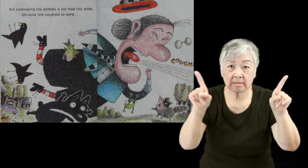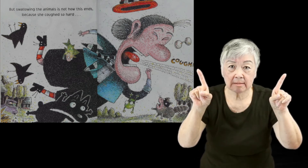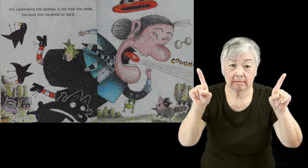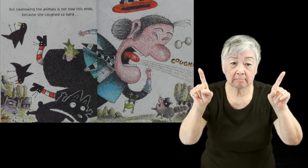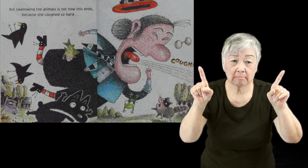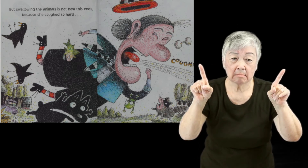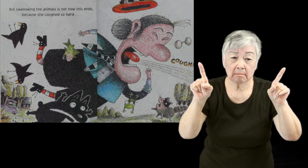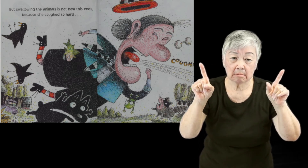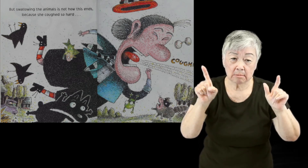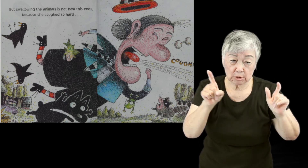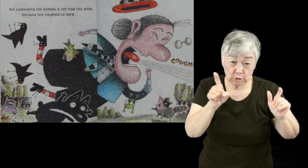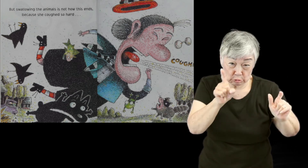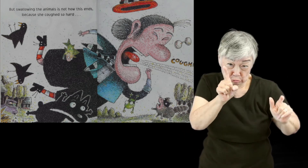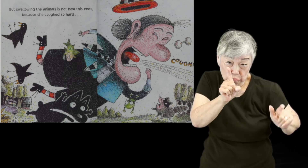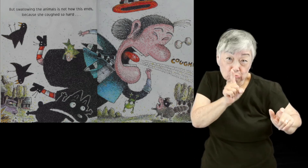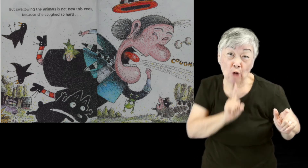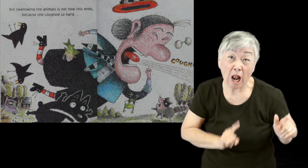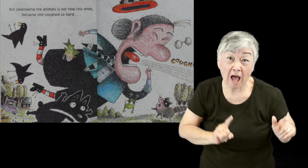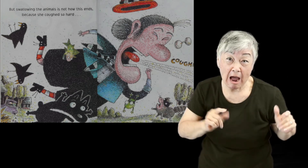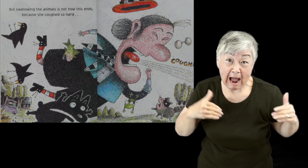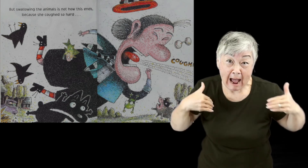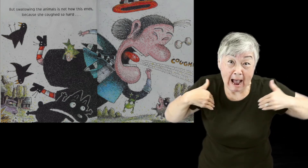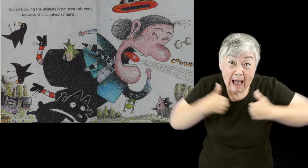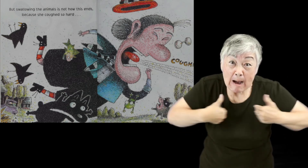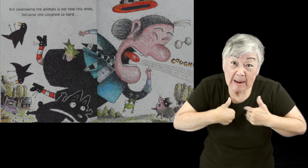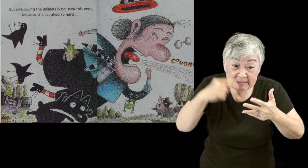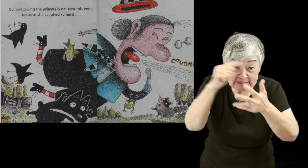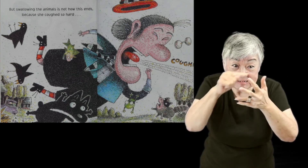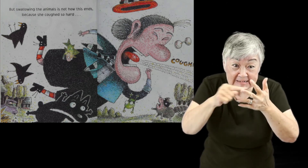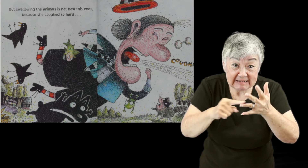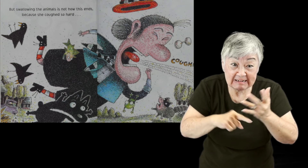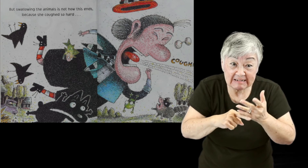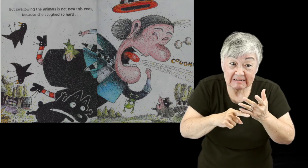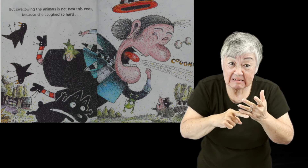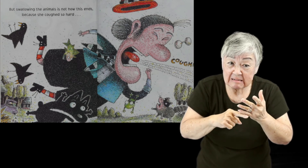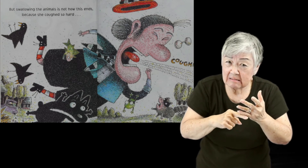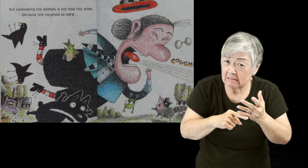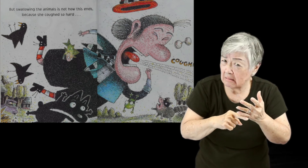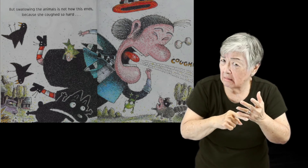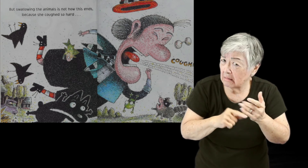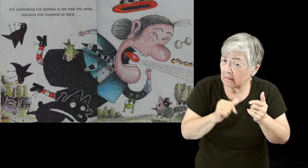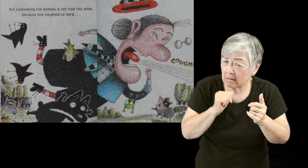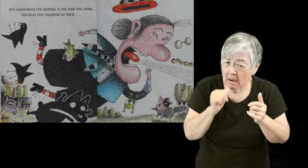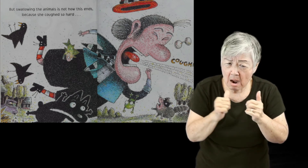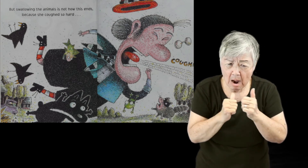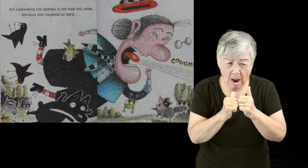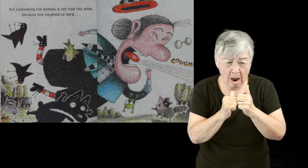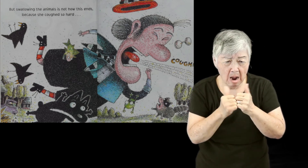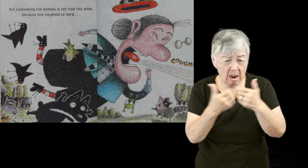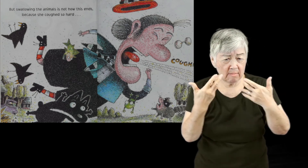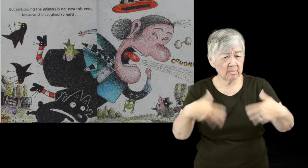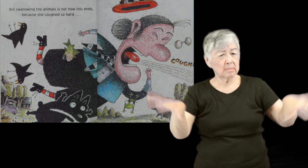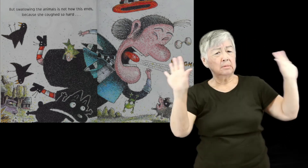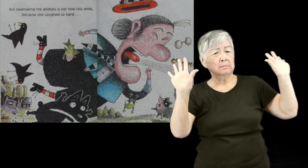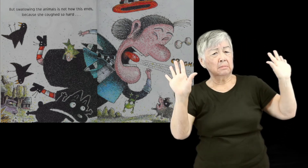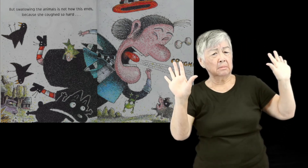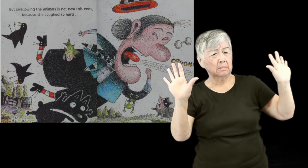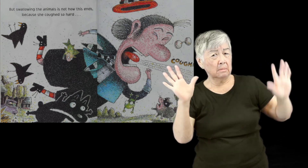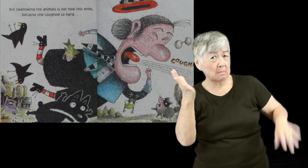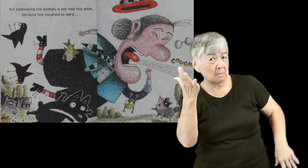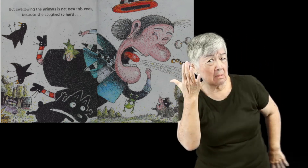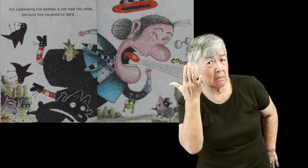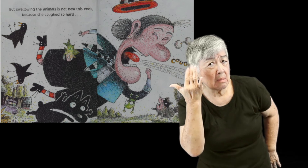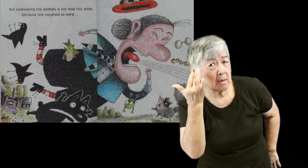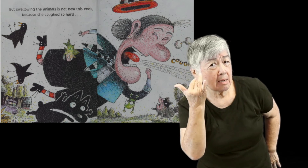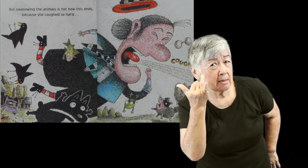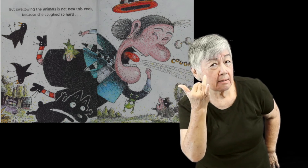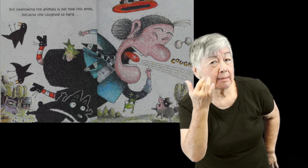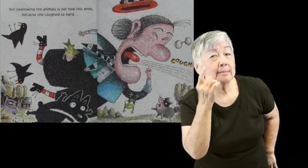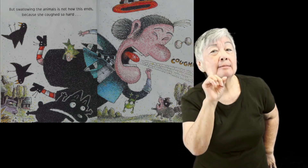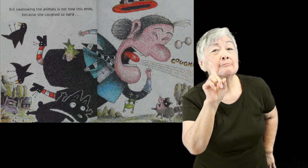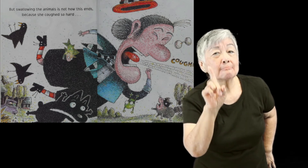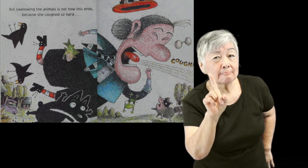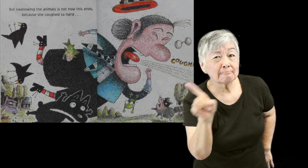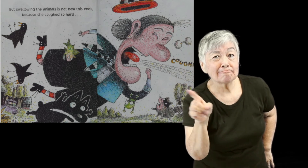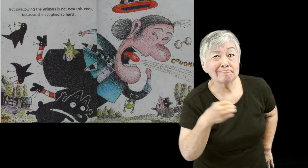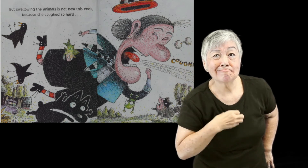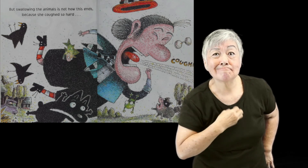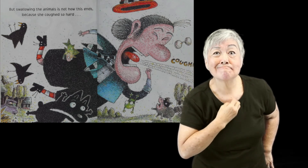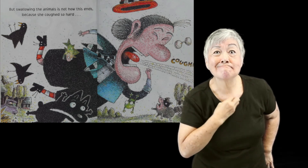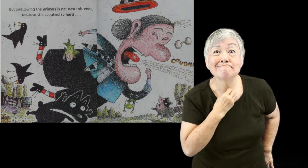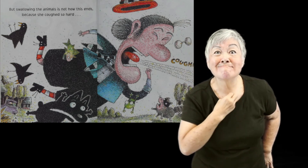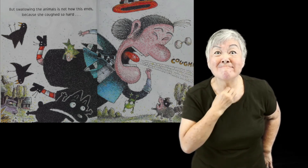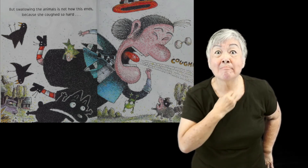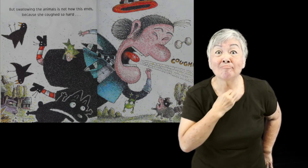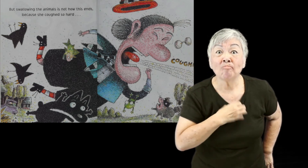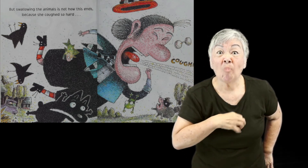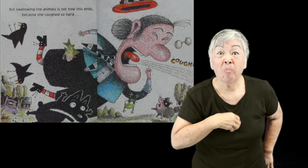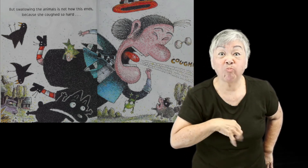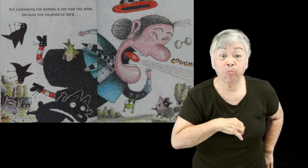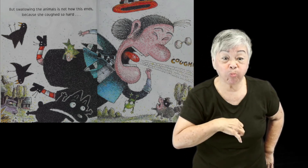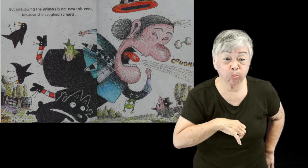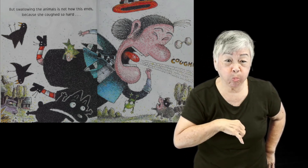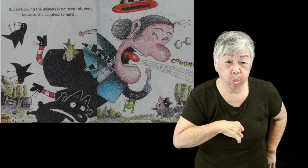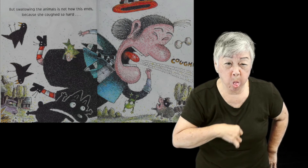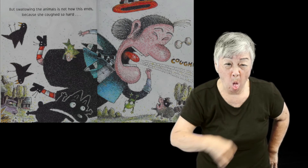But swallowing the animals is not how this ends Because she coughed so hard